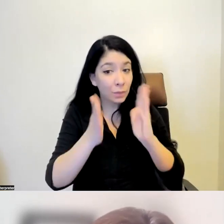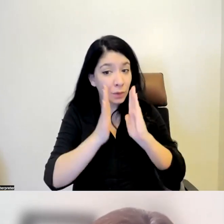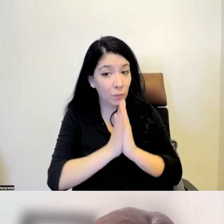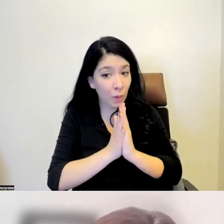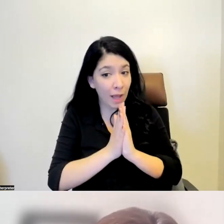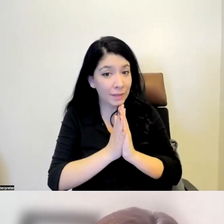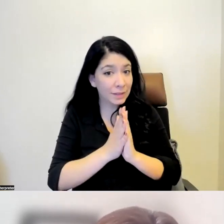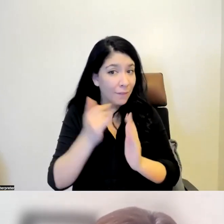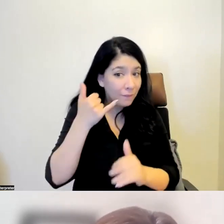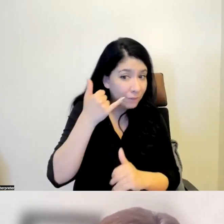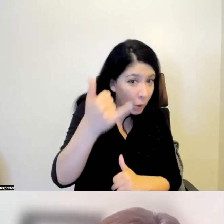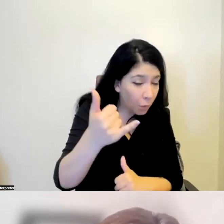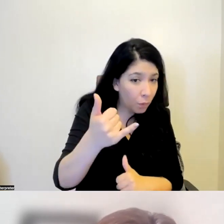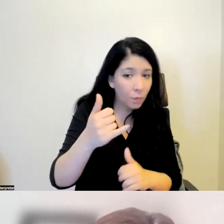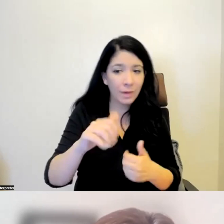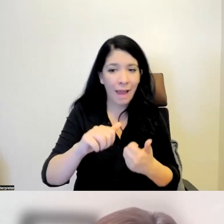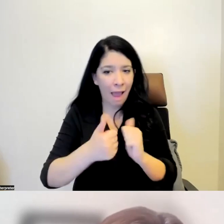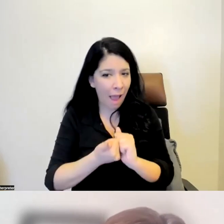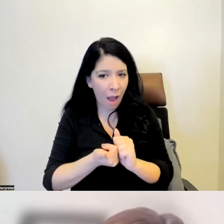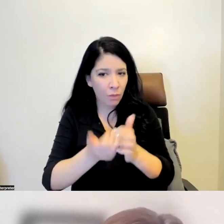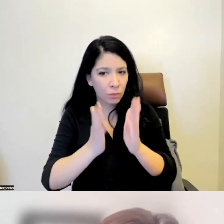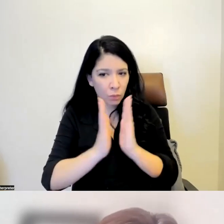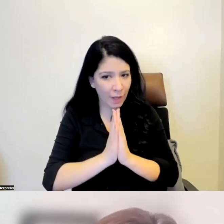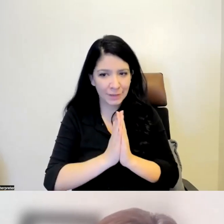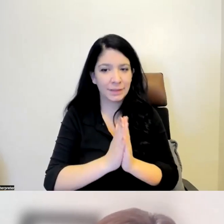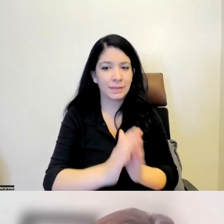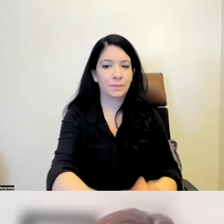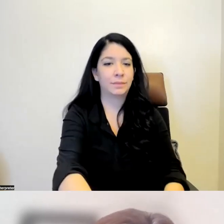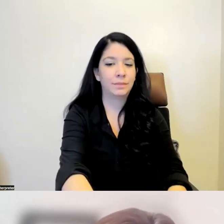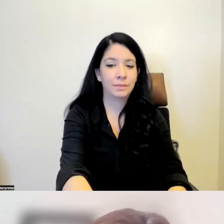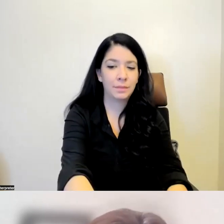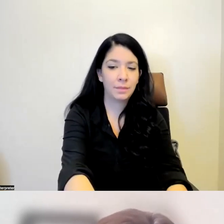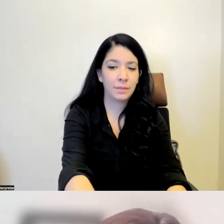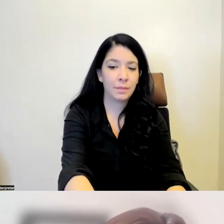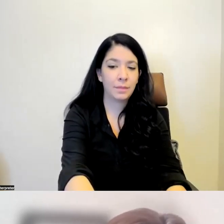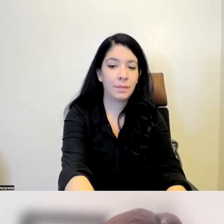the phone? And if so, are there any tips in terms of tracking exactly what happened in the phone